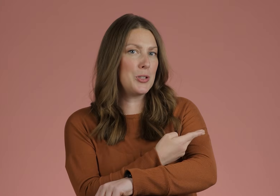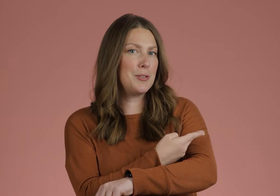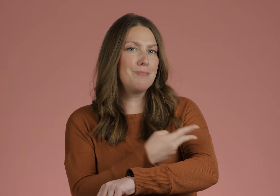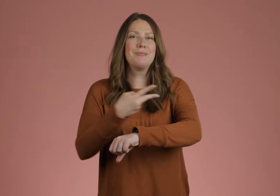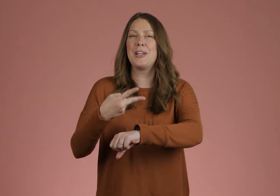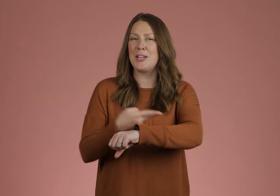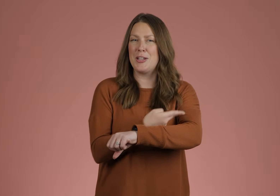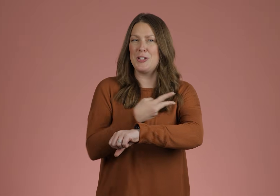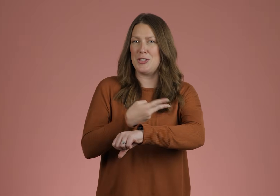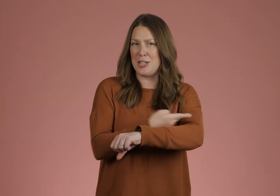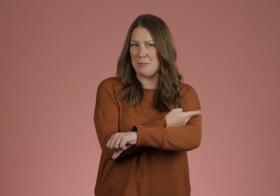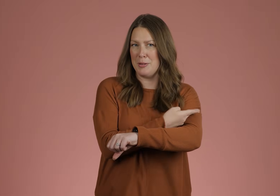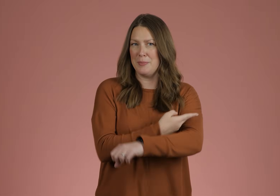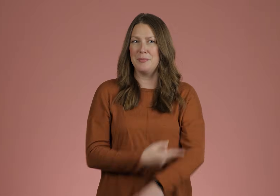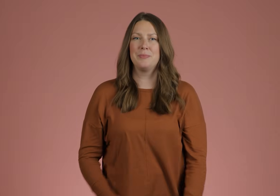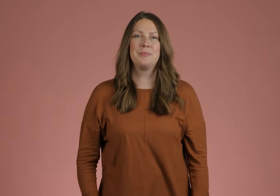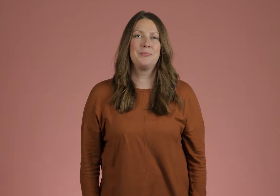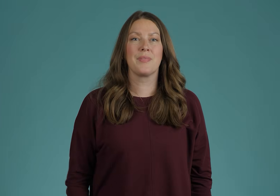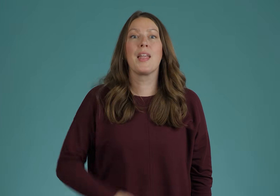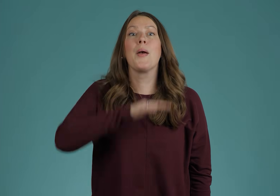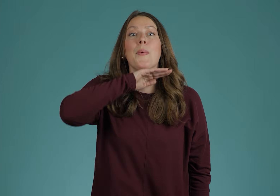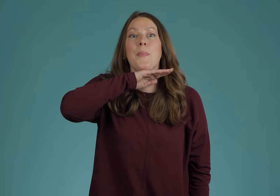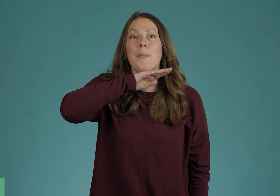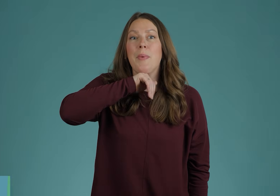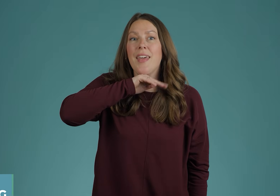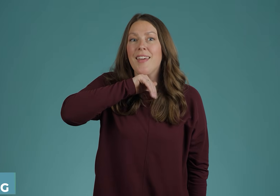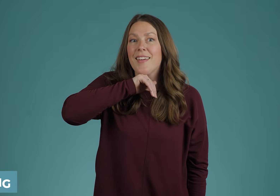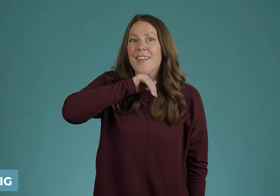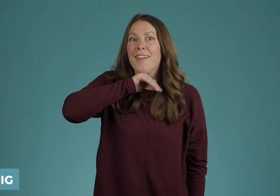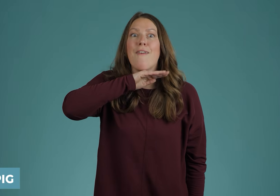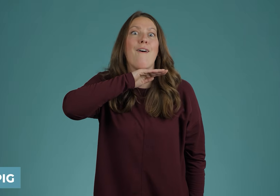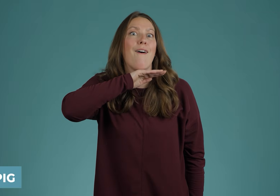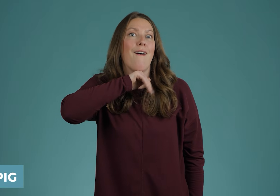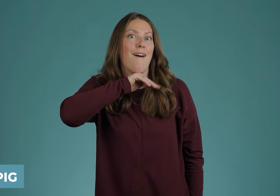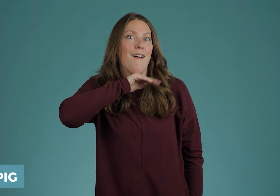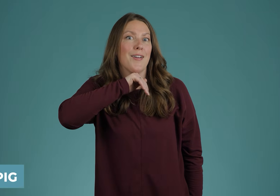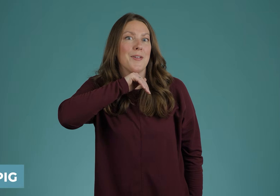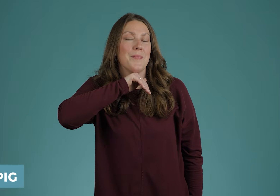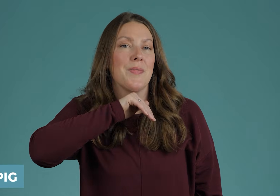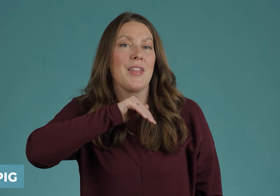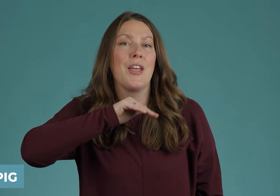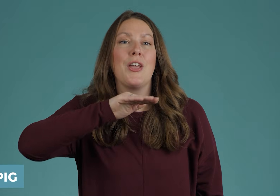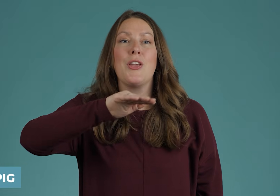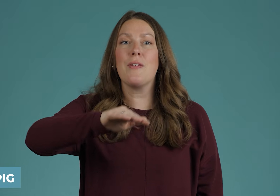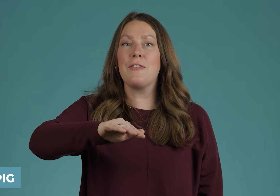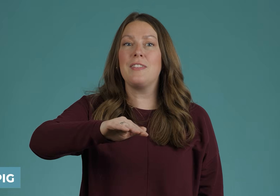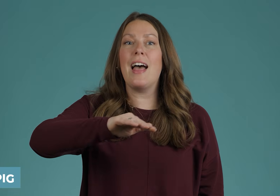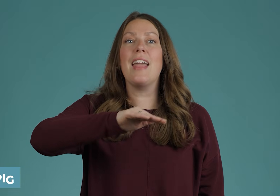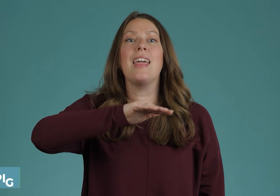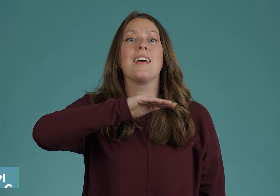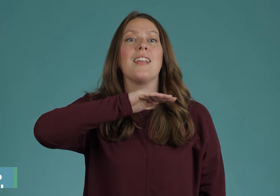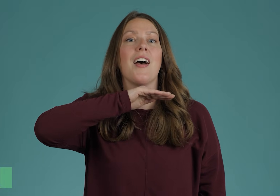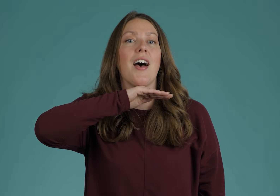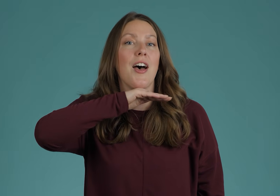wool. Sheep.